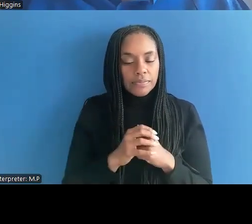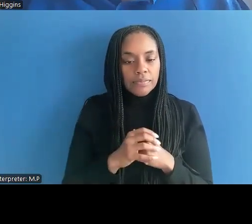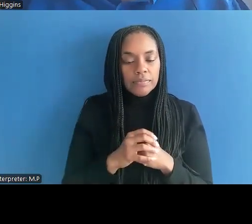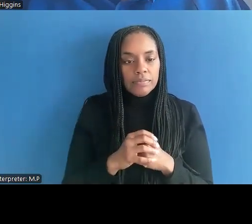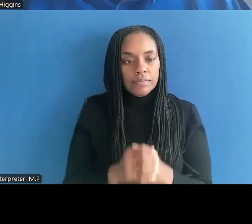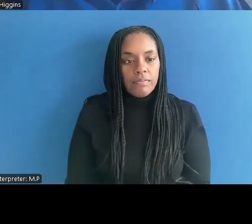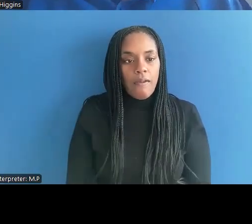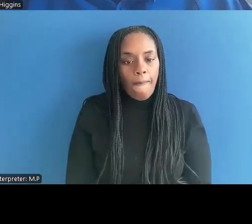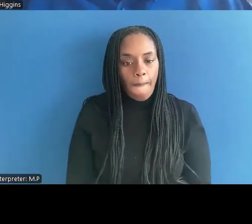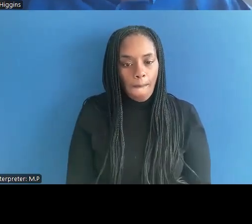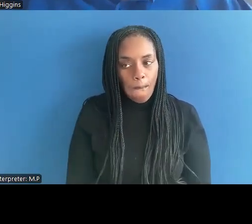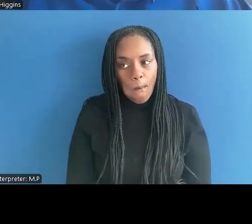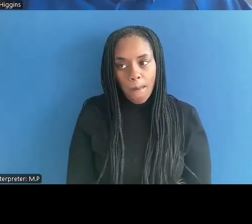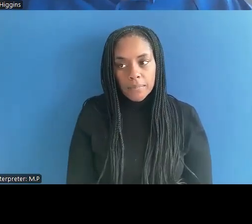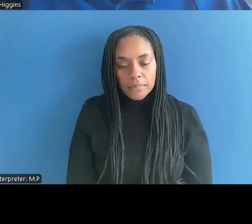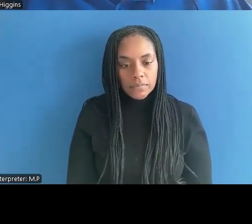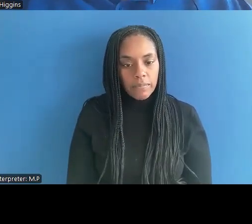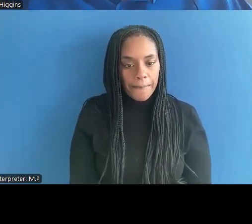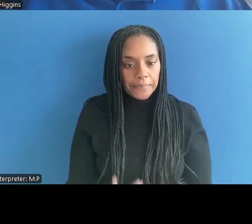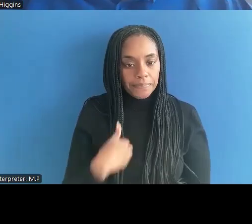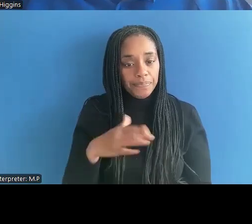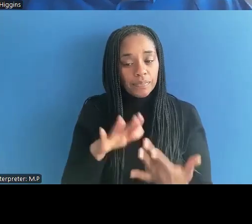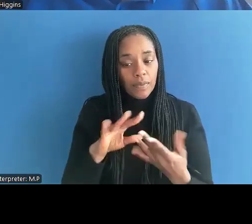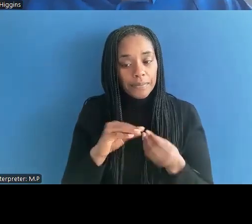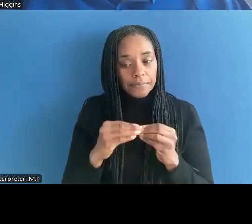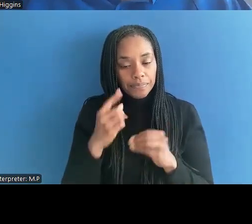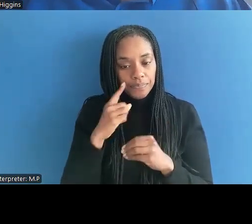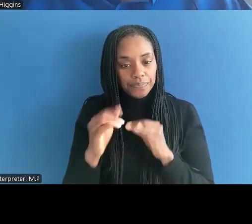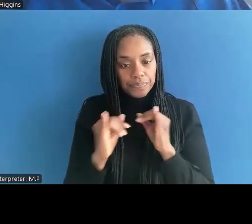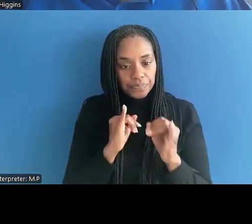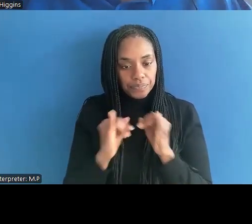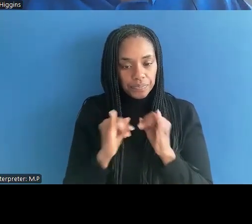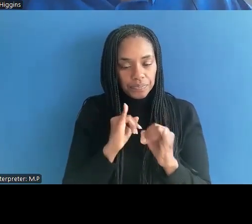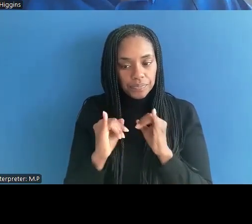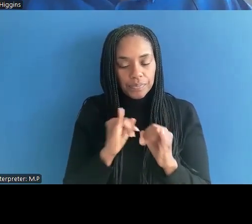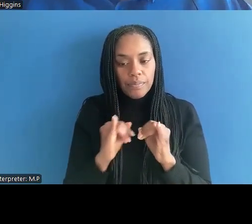So we have our contact number for our intake line.